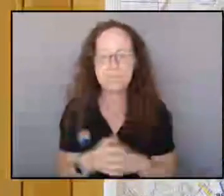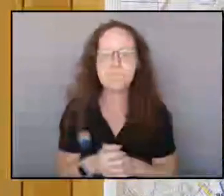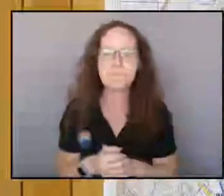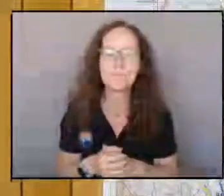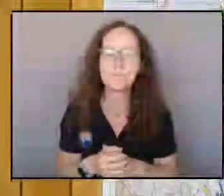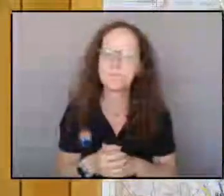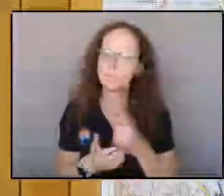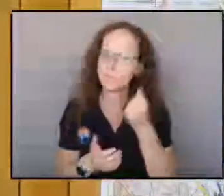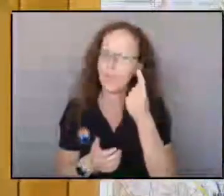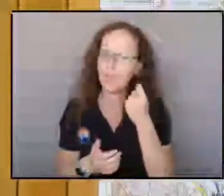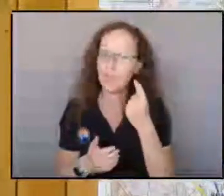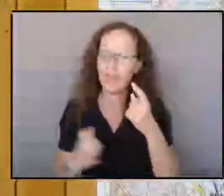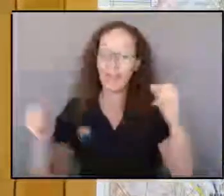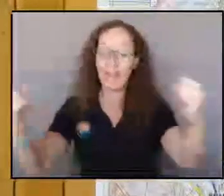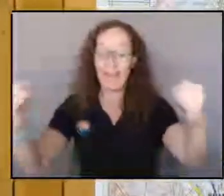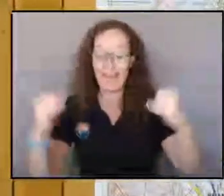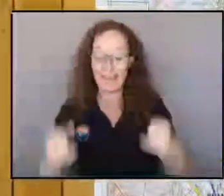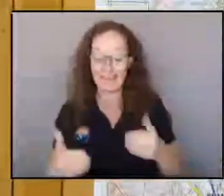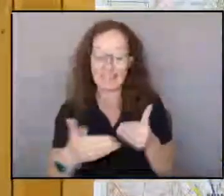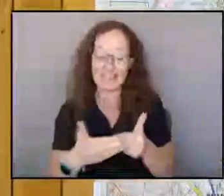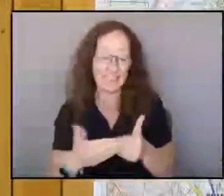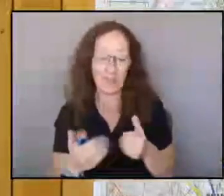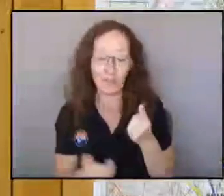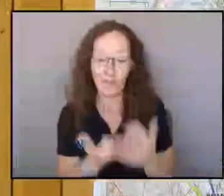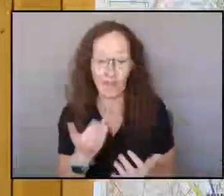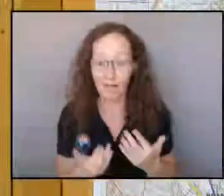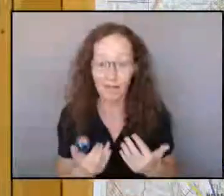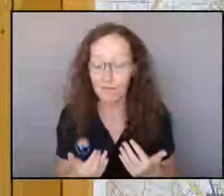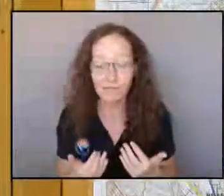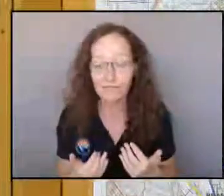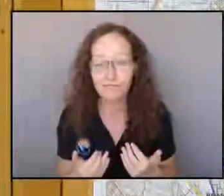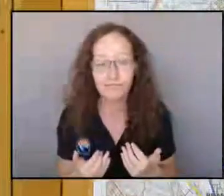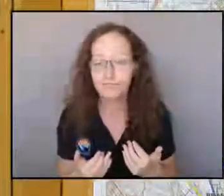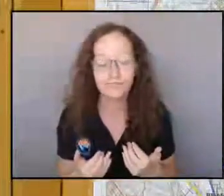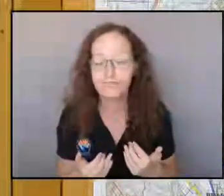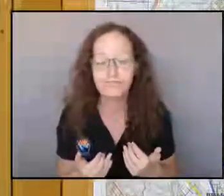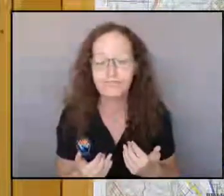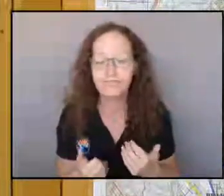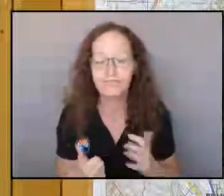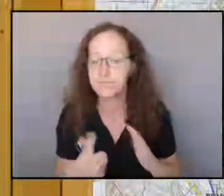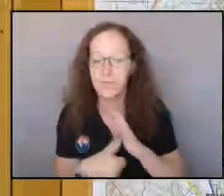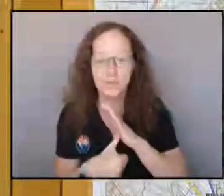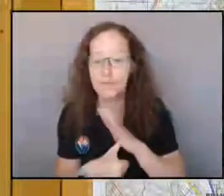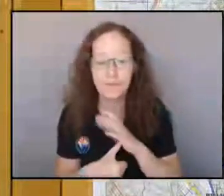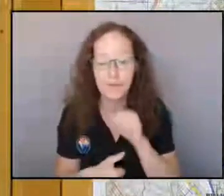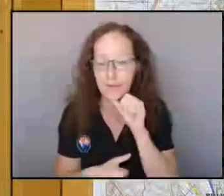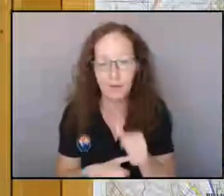THE REASON FOR THAT IS THAT THAT PRIMARY LINE, THAT'S GOING TO BE YOUR SURE BET -- SHOULDN'T SAY SURE BET,